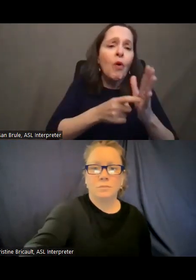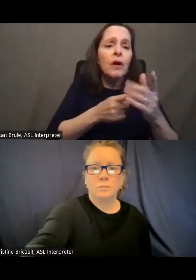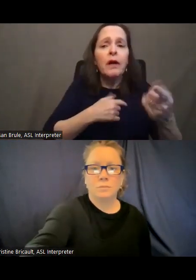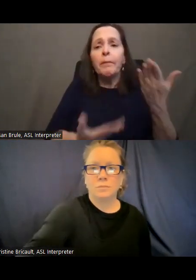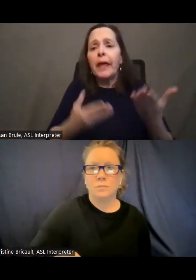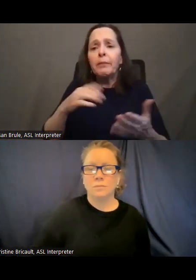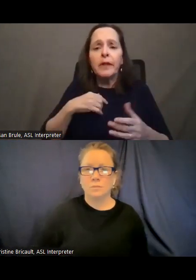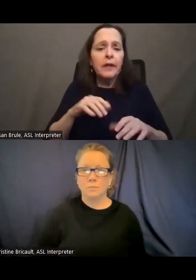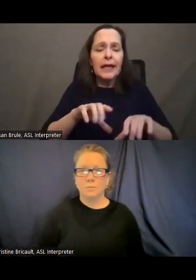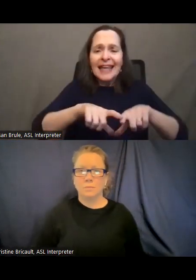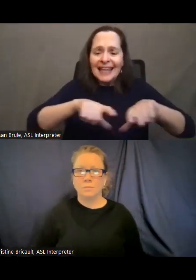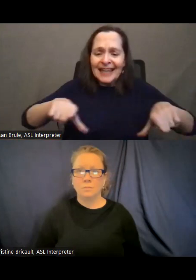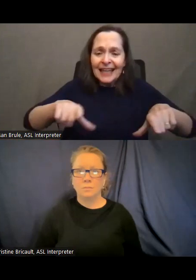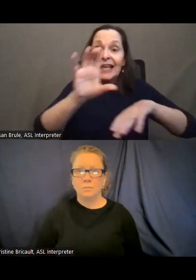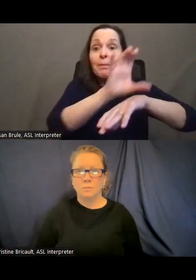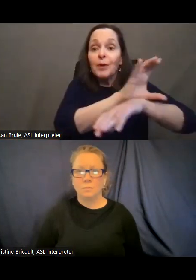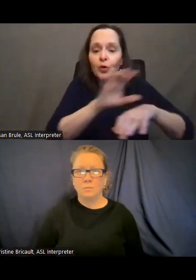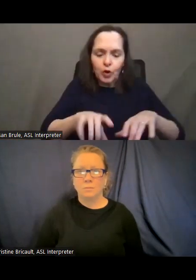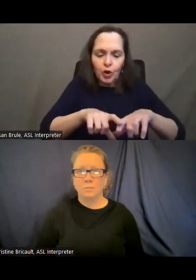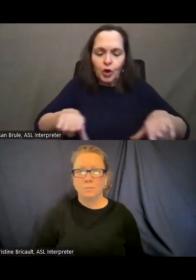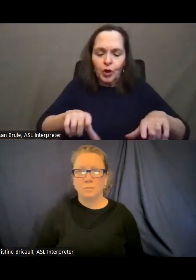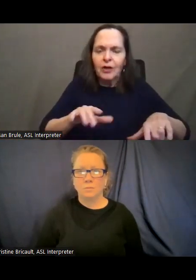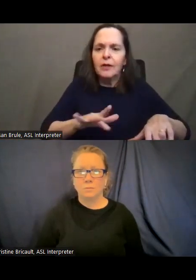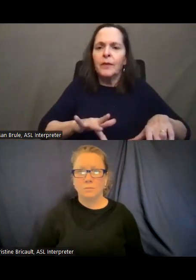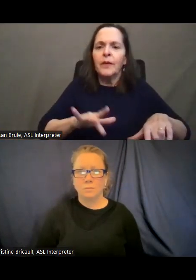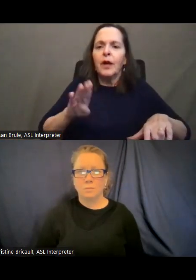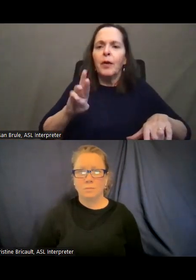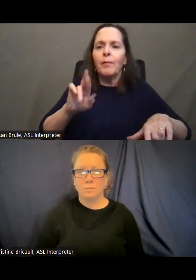Maybe they need a standing desk. Or a talking clock.